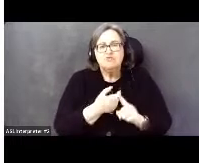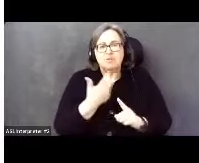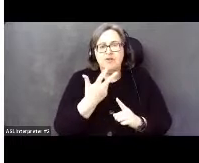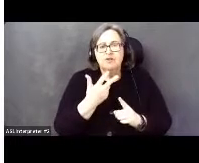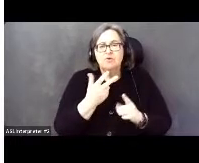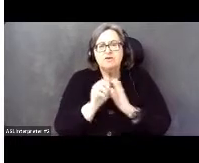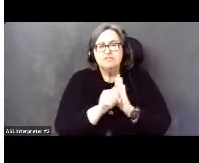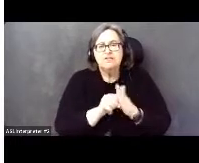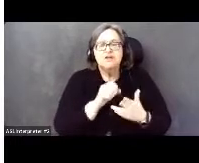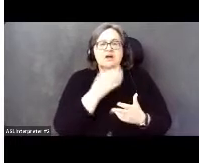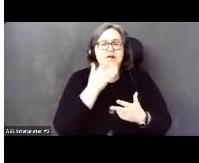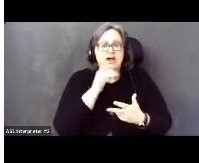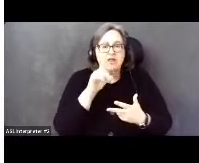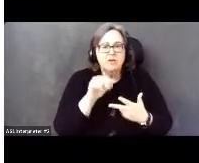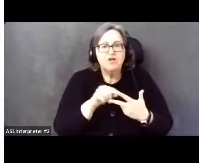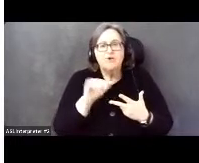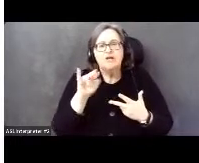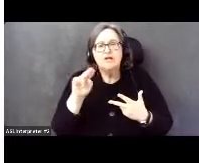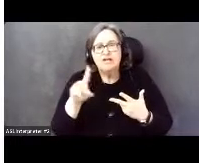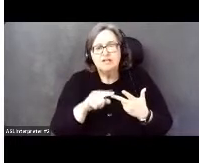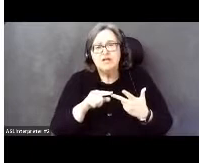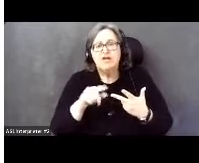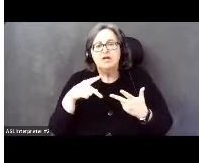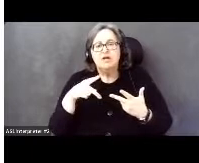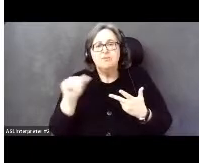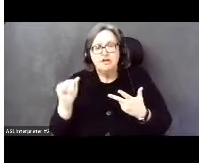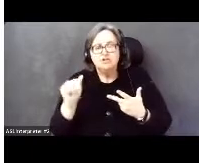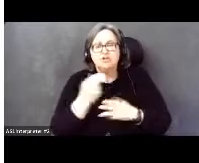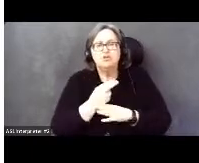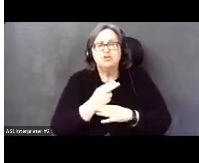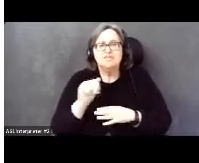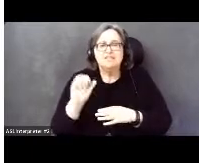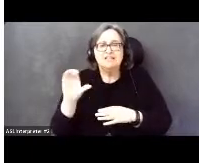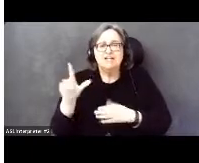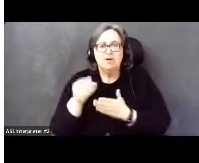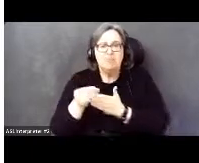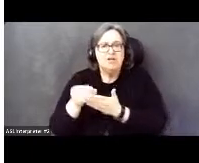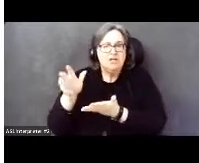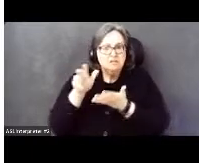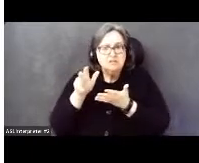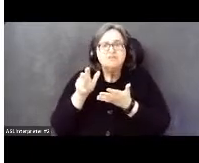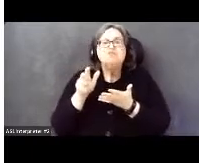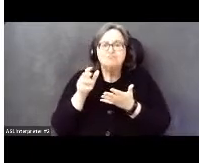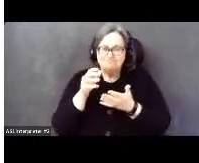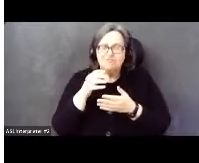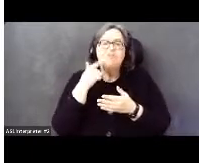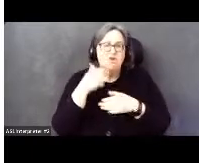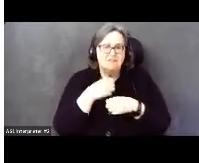Indiana, and Pennsylvania, who use the ACL funds to accomplish the purchase of this guide. And the most important thing about